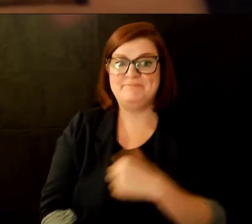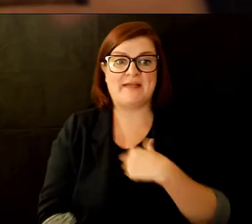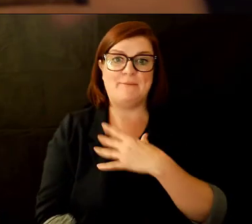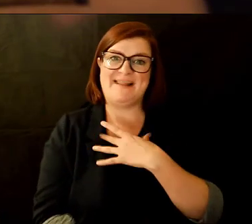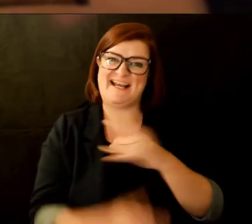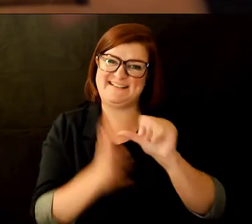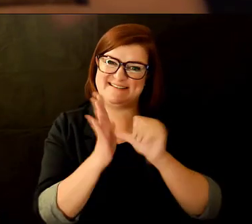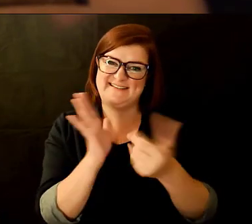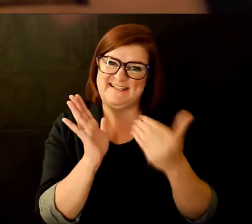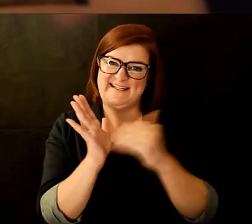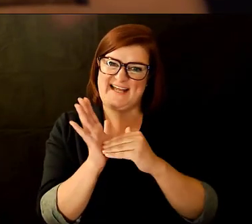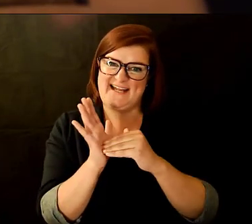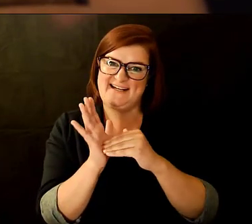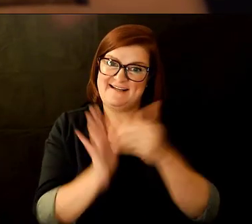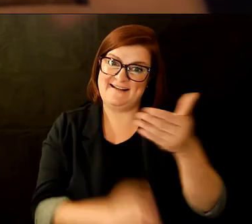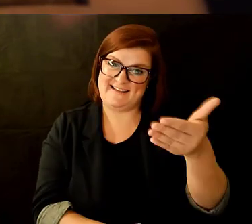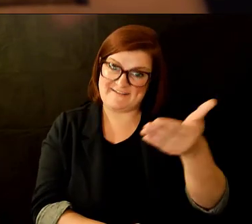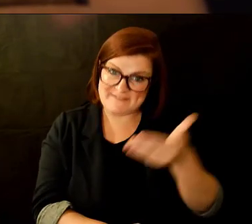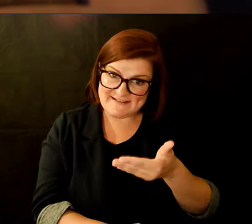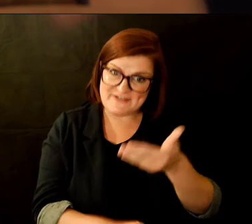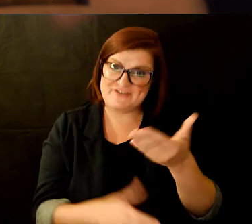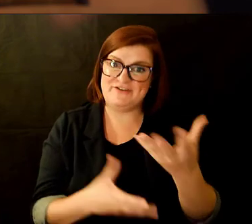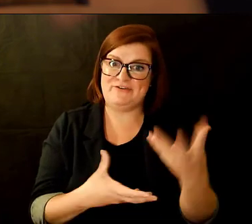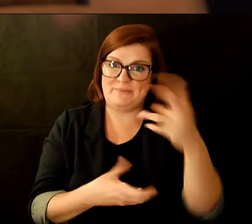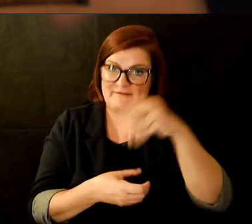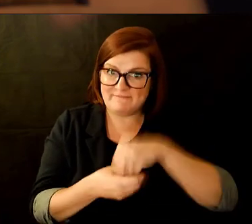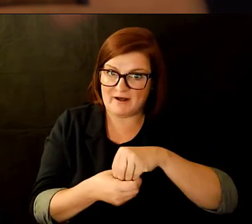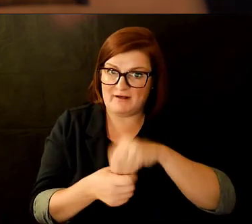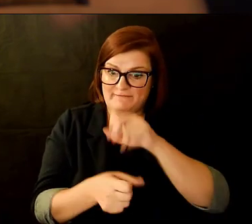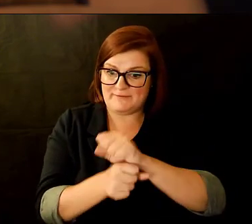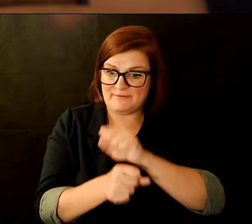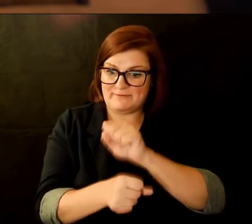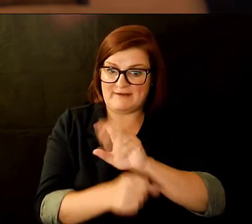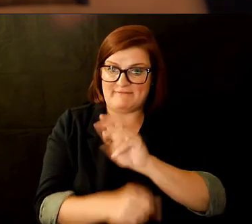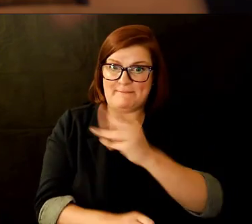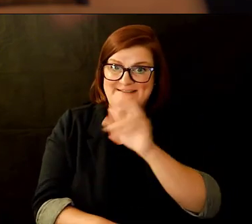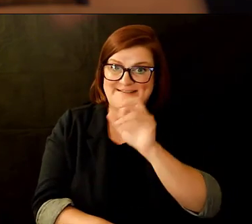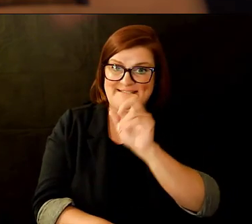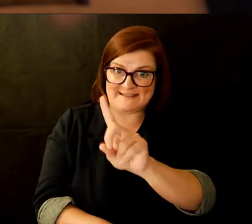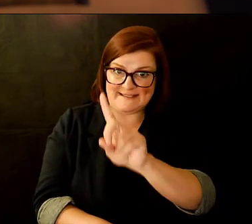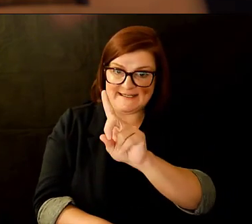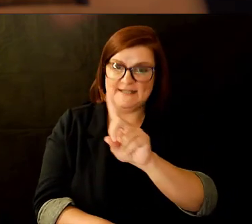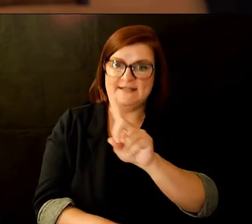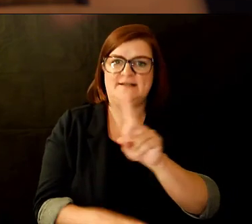to be a part of the work of Mental Health Center of Denver using this form to the right.